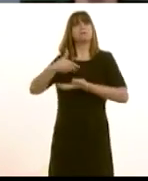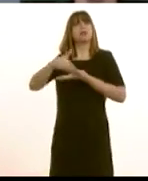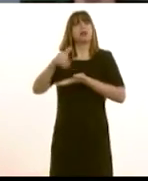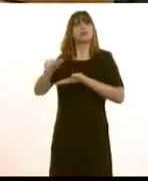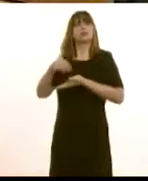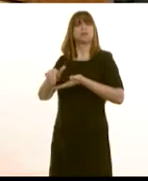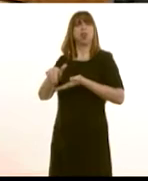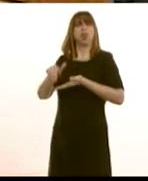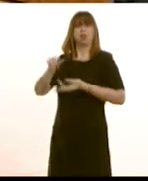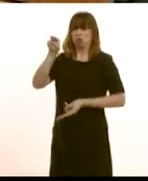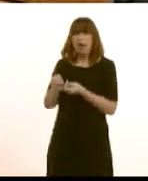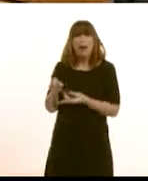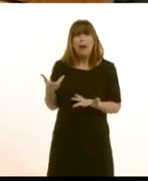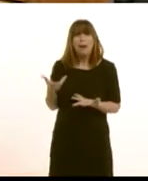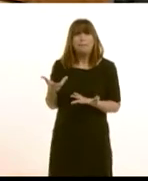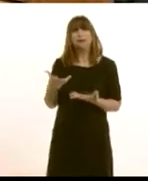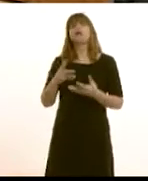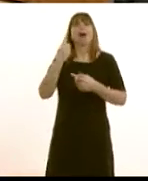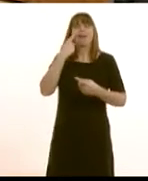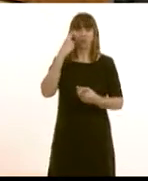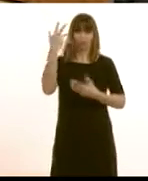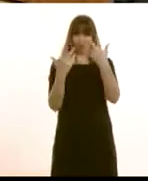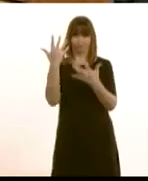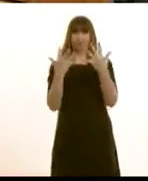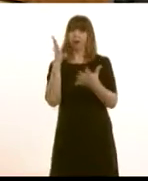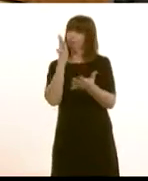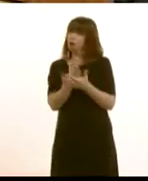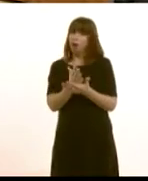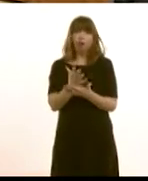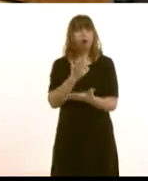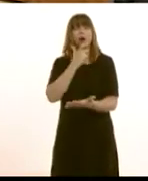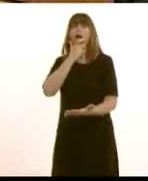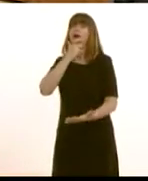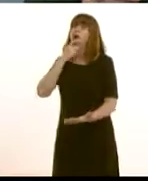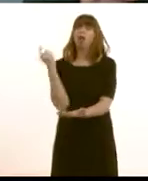people. And when you look at the sums involved, the sums are actually astronomical. When you